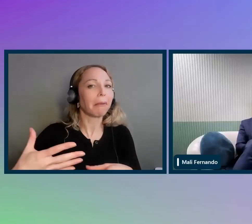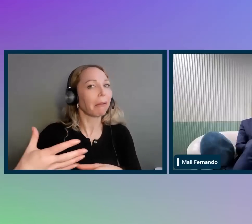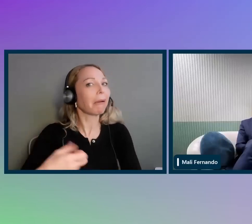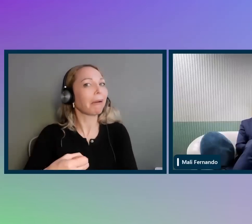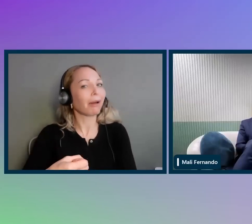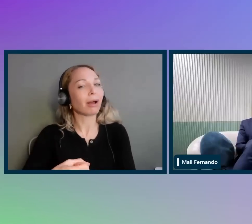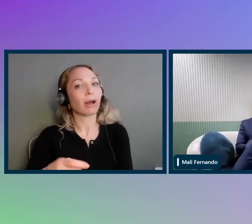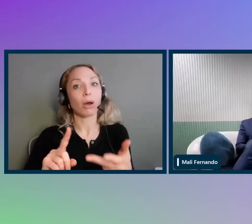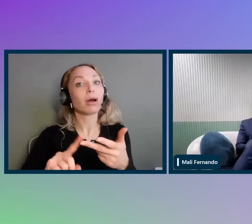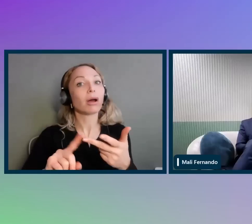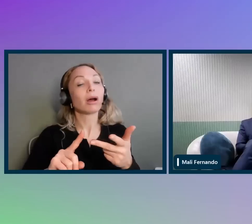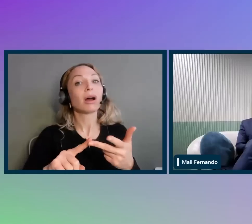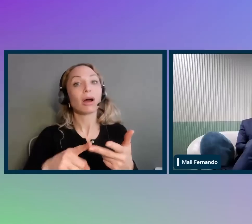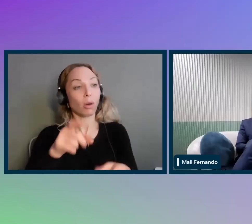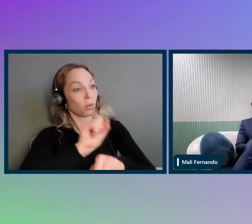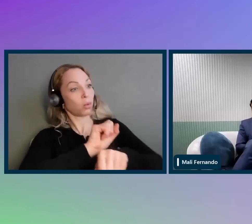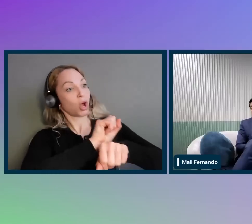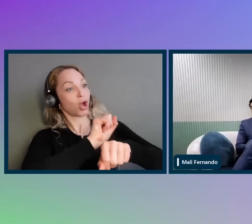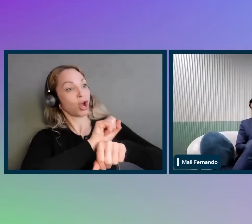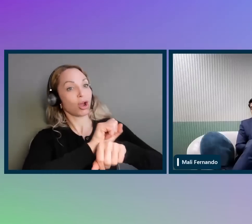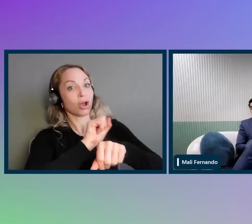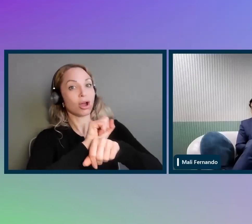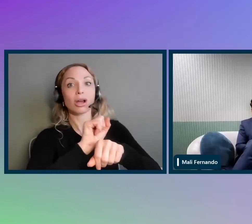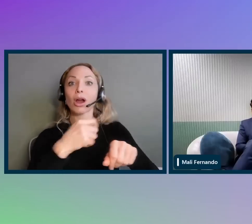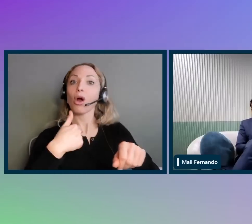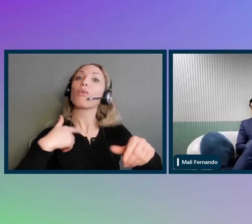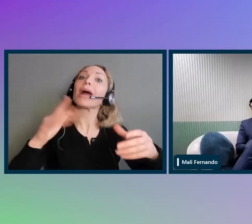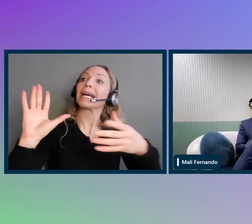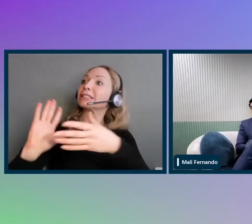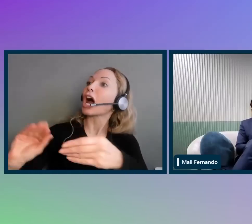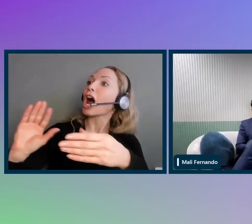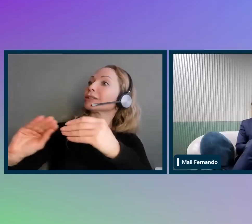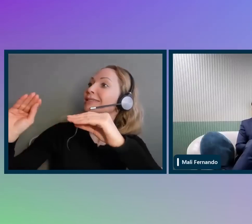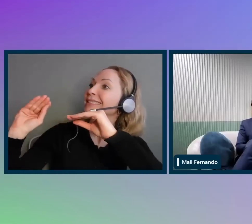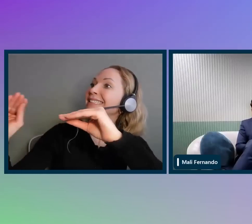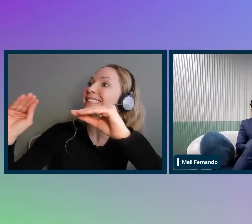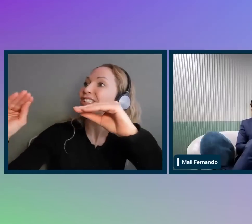we want a more diverse workforce, and I want my team to be as diverse as it possibly can be